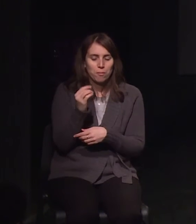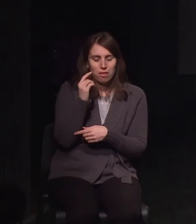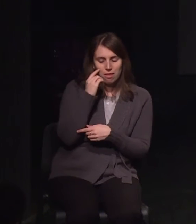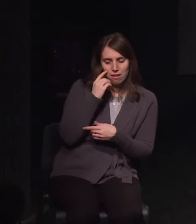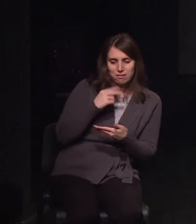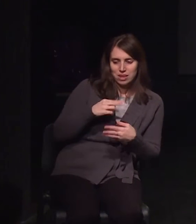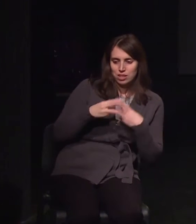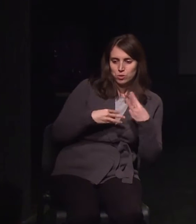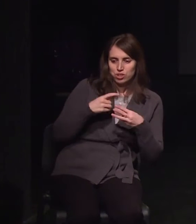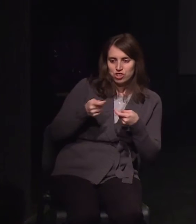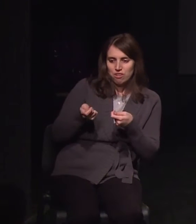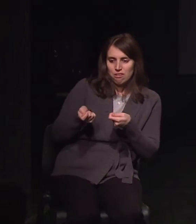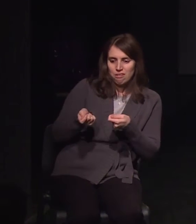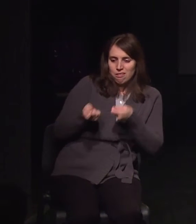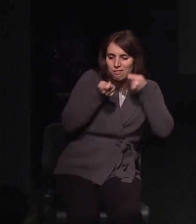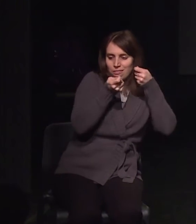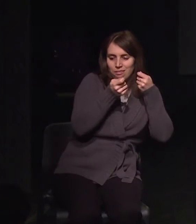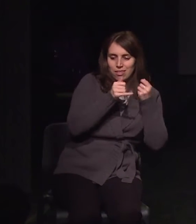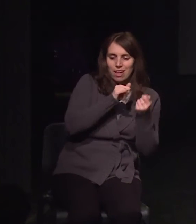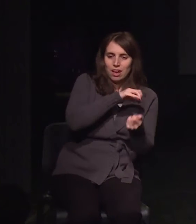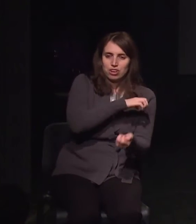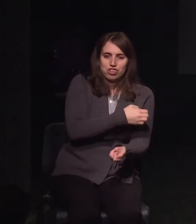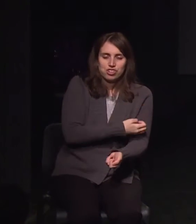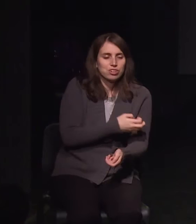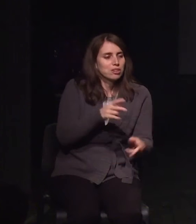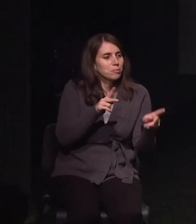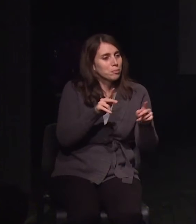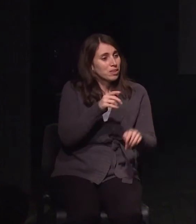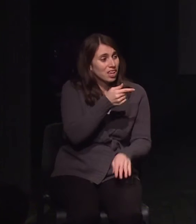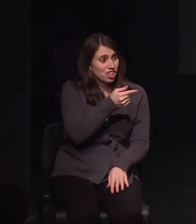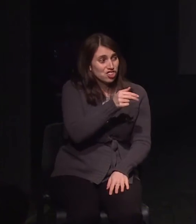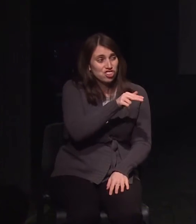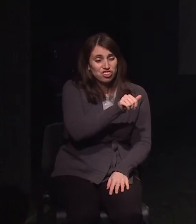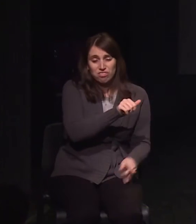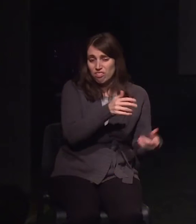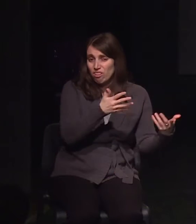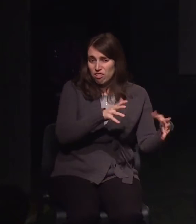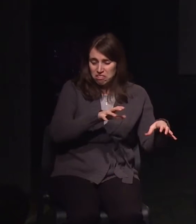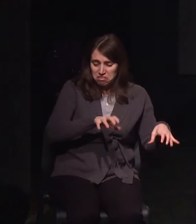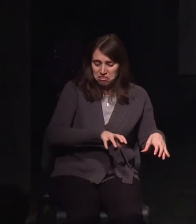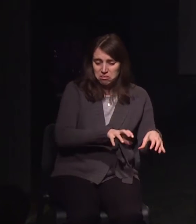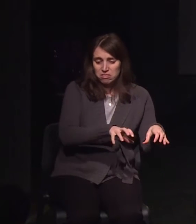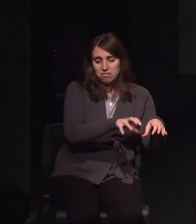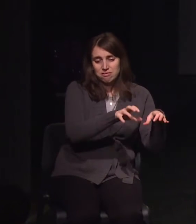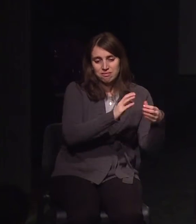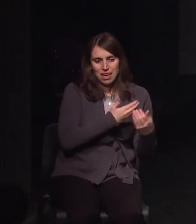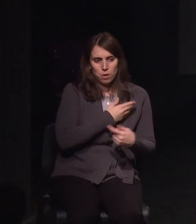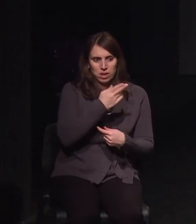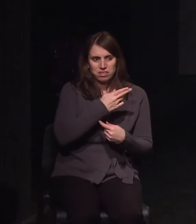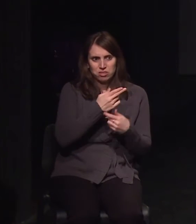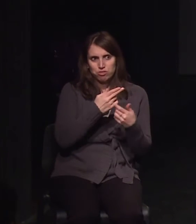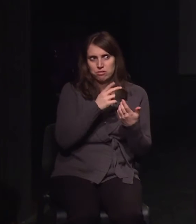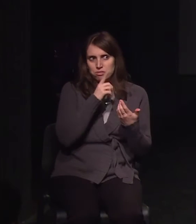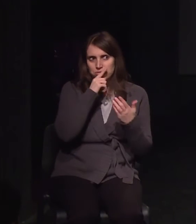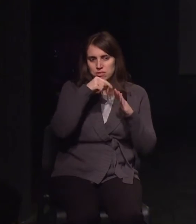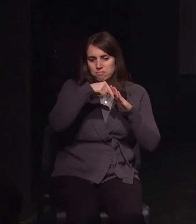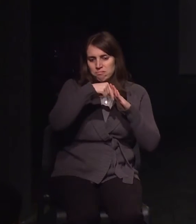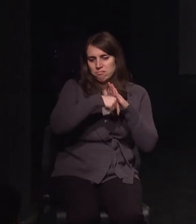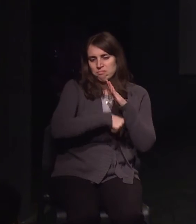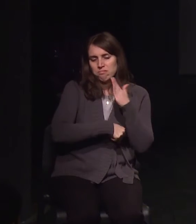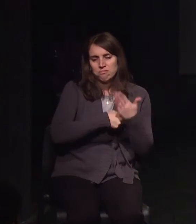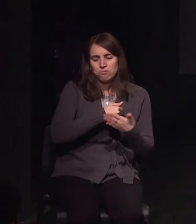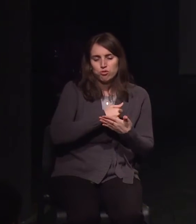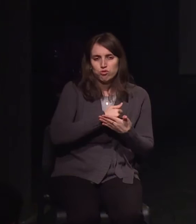there’s people like Gina, whose history is so rich with this, it's in our DNA, and that is optimistic,